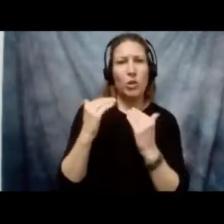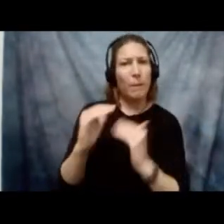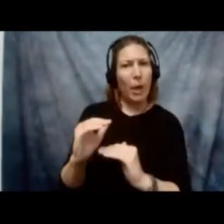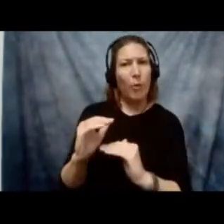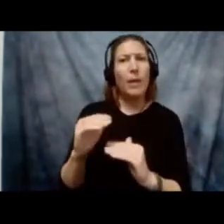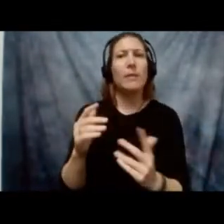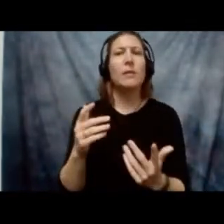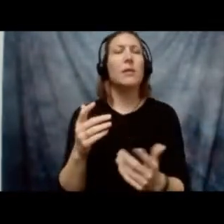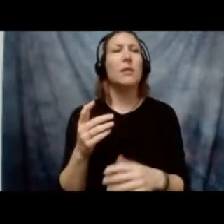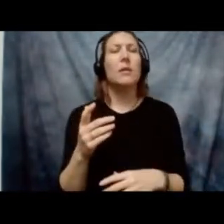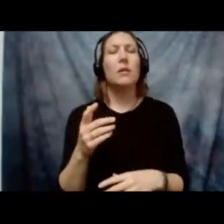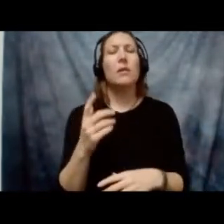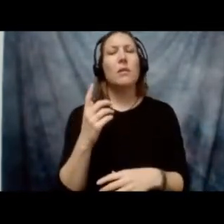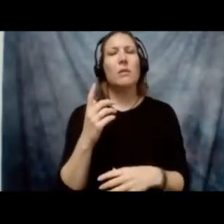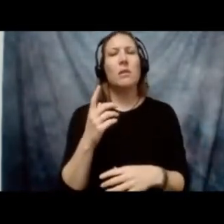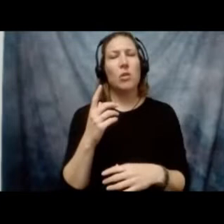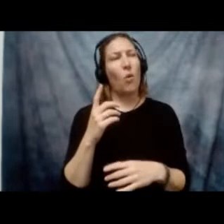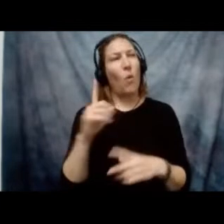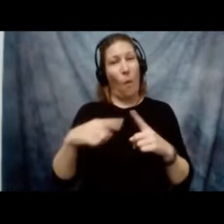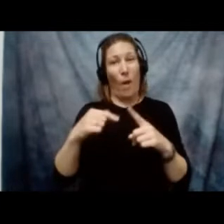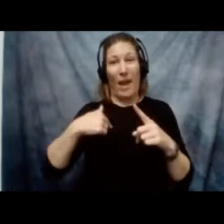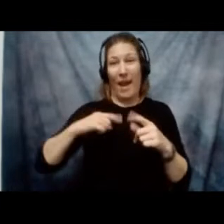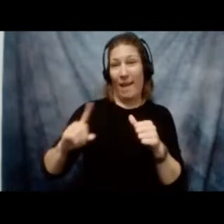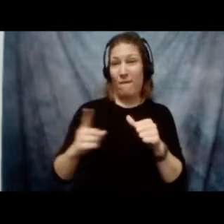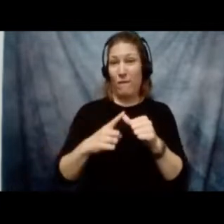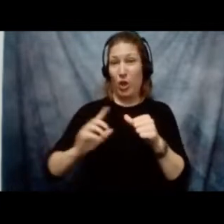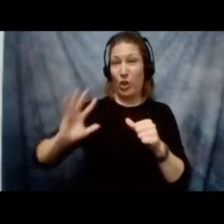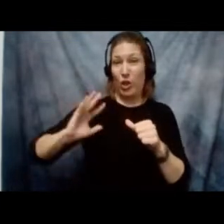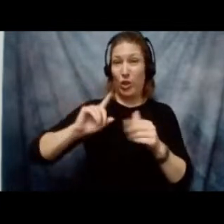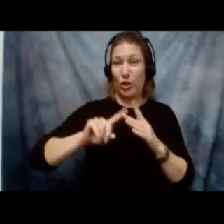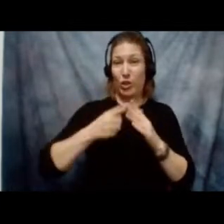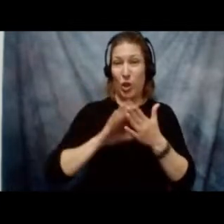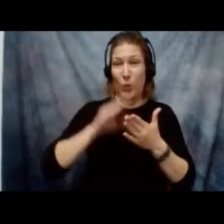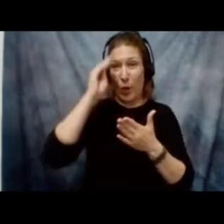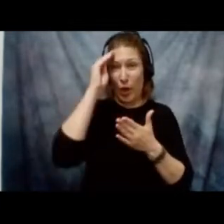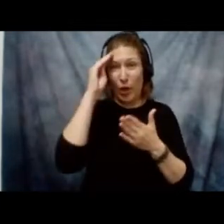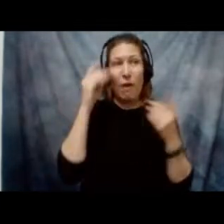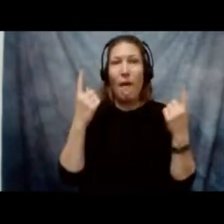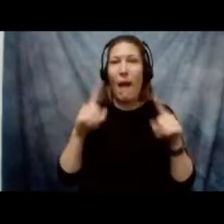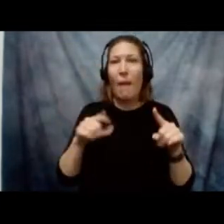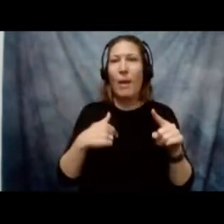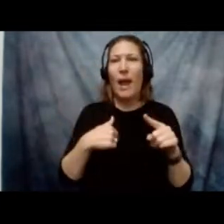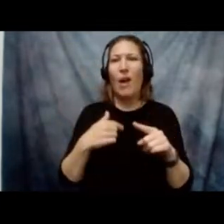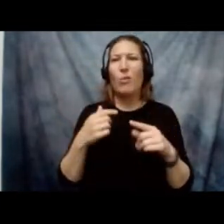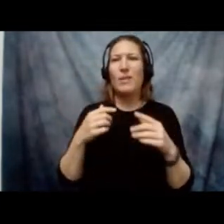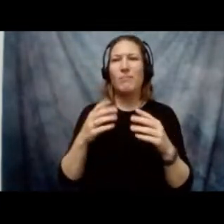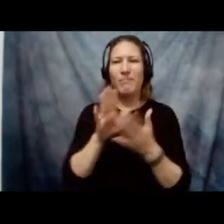things that i did i broke my hand playing rugby in college and i couldn't use my mouse anymore